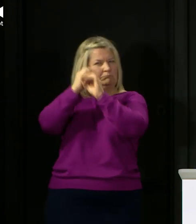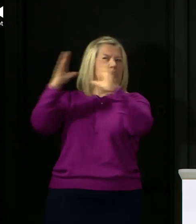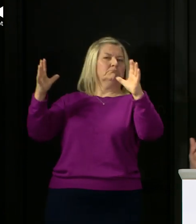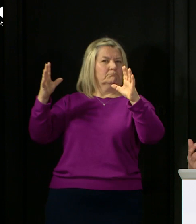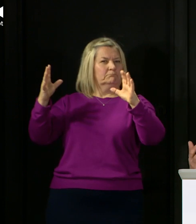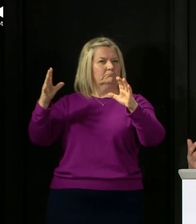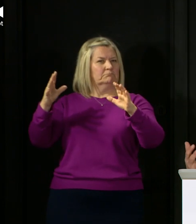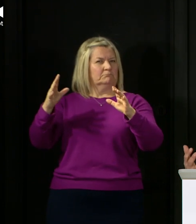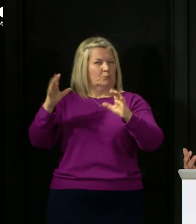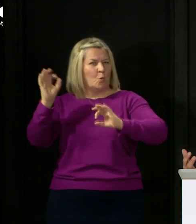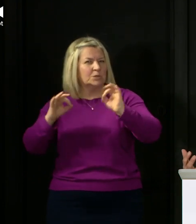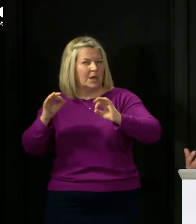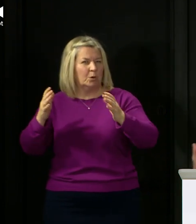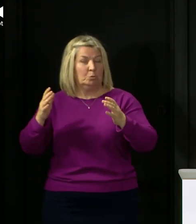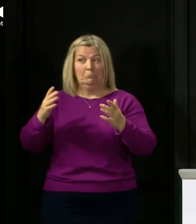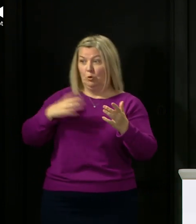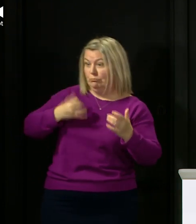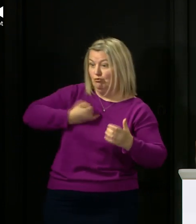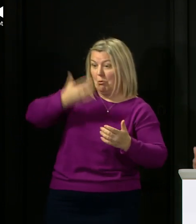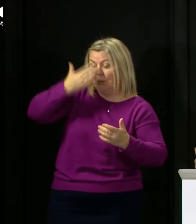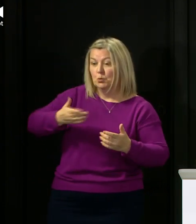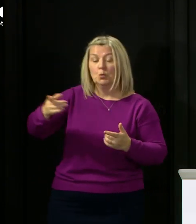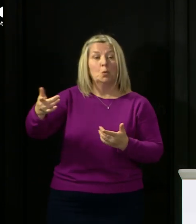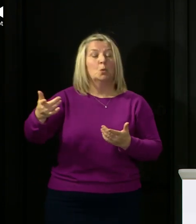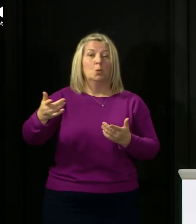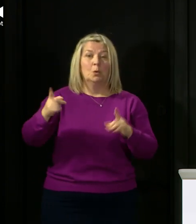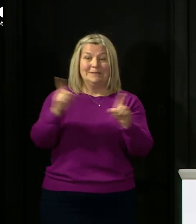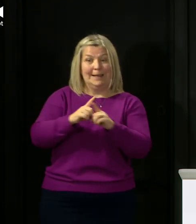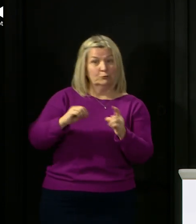collect me if I am wrong here Gregor, in the same way in Scotland as it will be in any